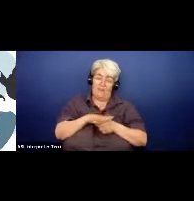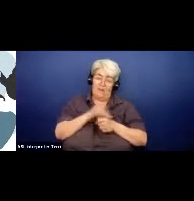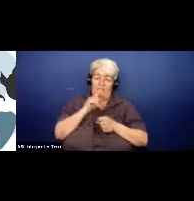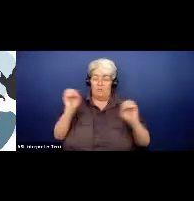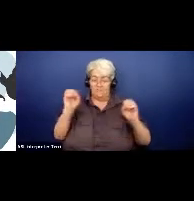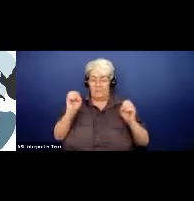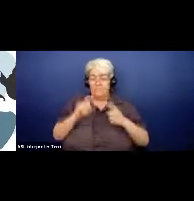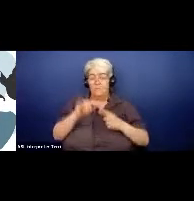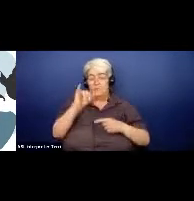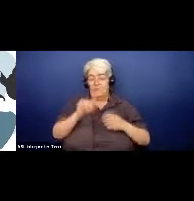deflection, we also want